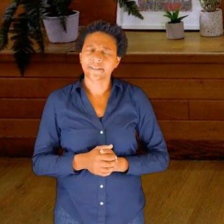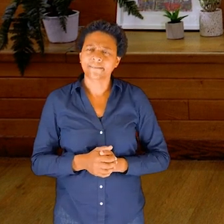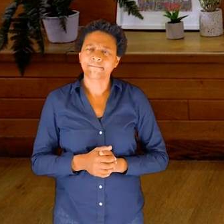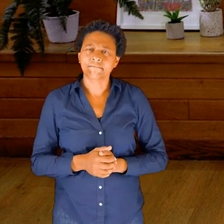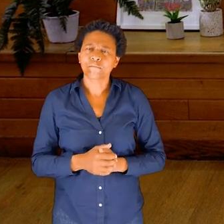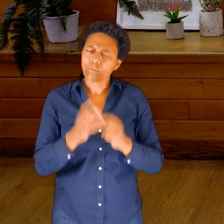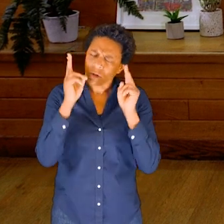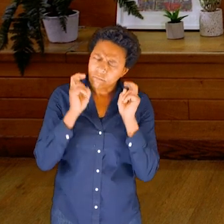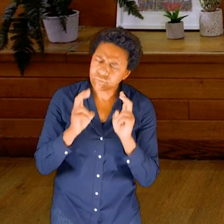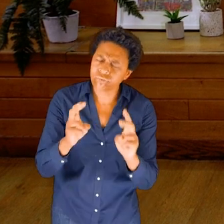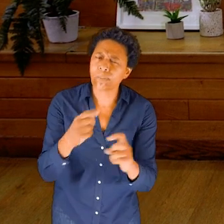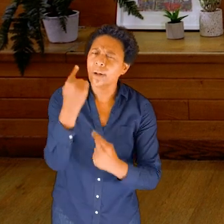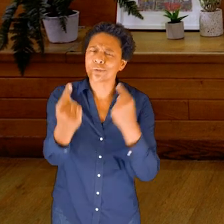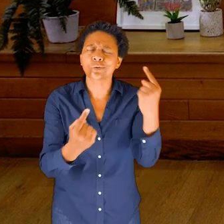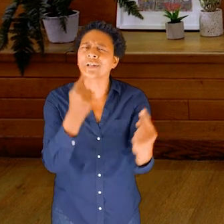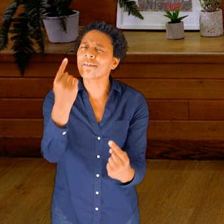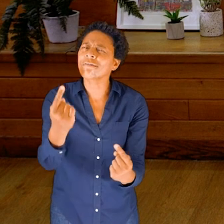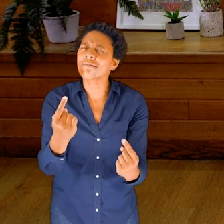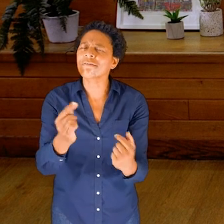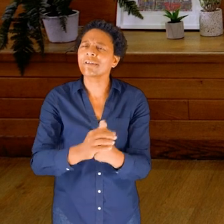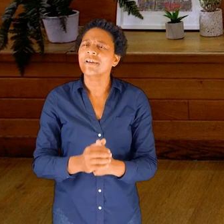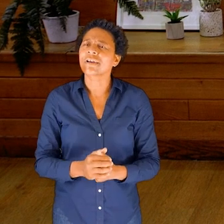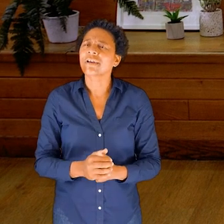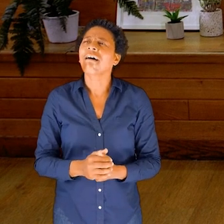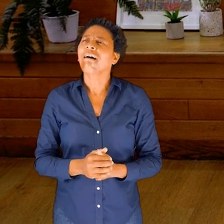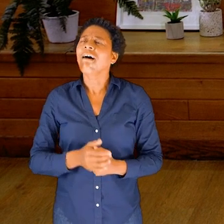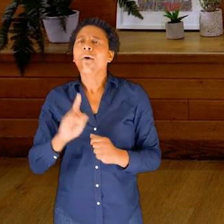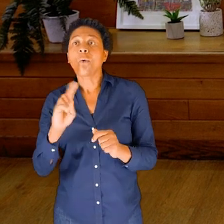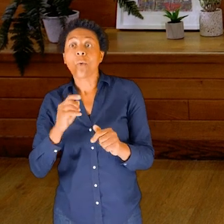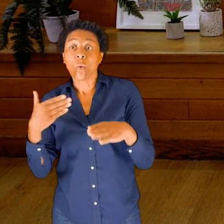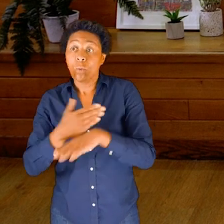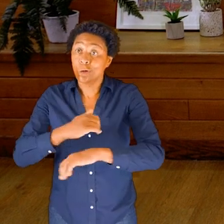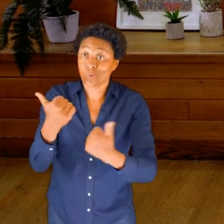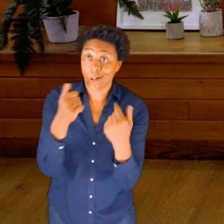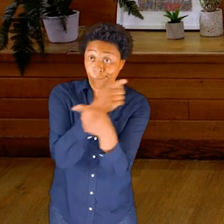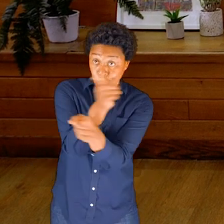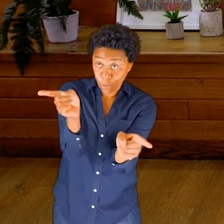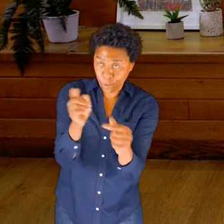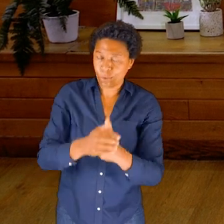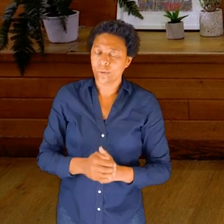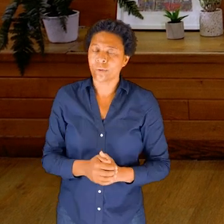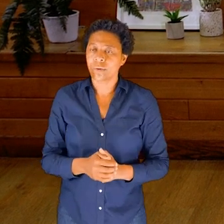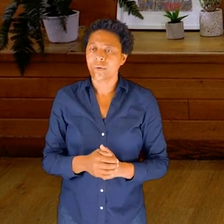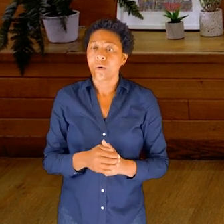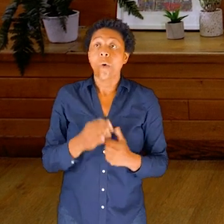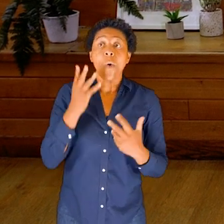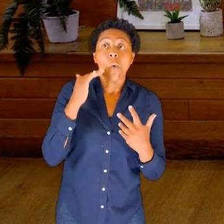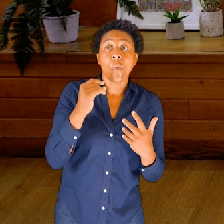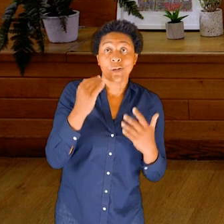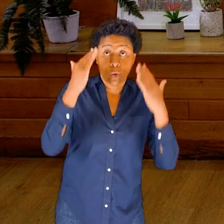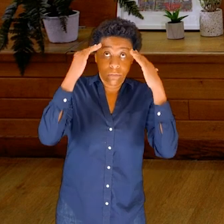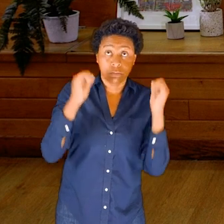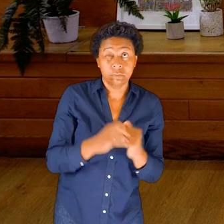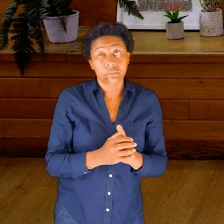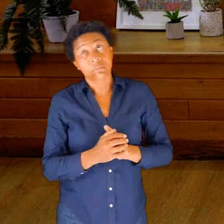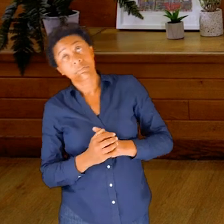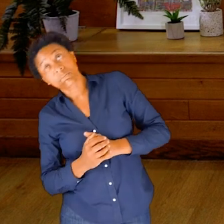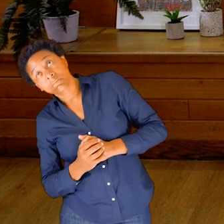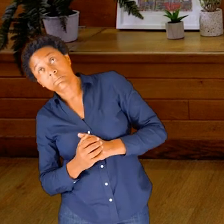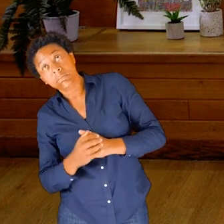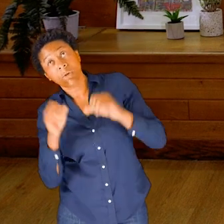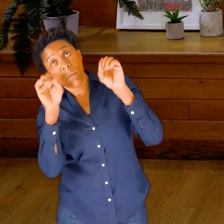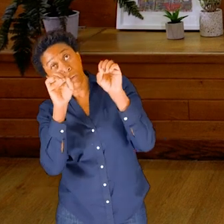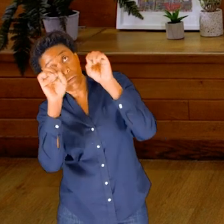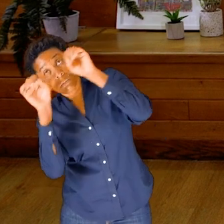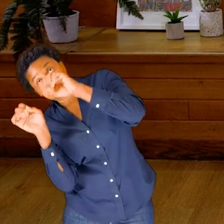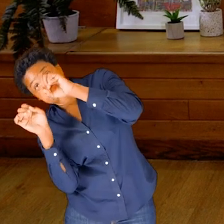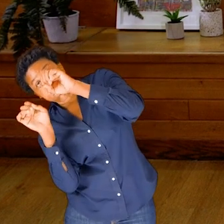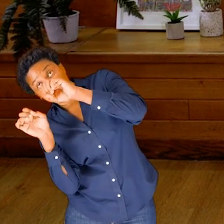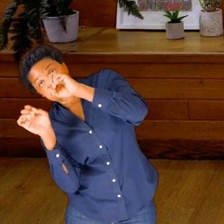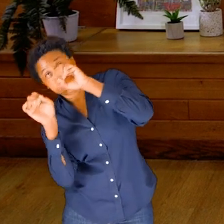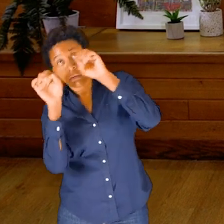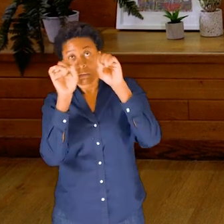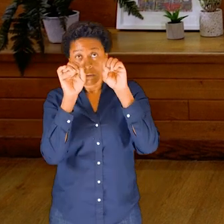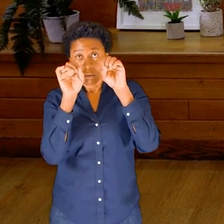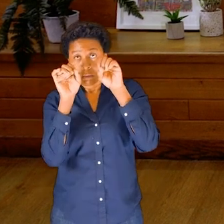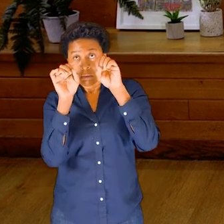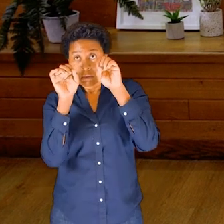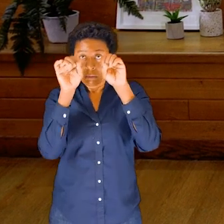Exploring for yourself in a way that works for you how this shift of fluid